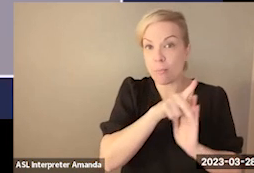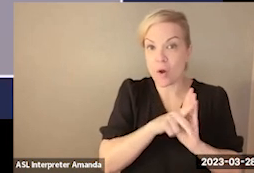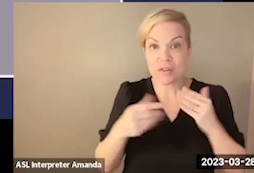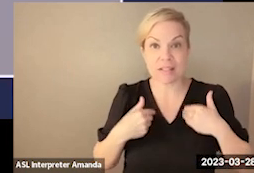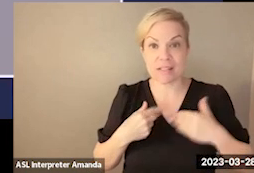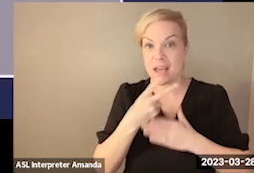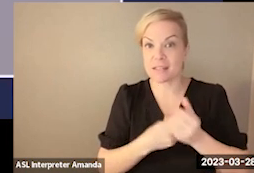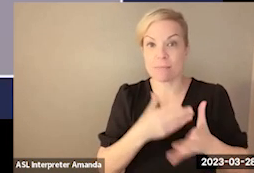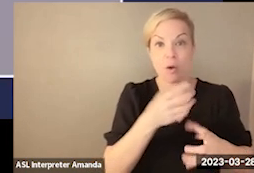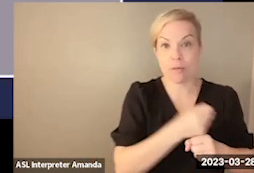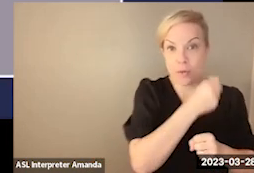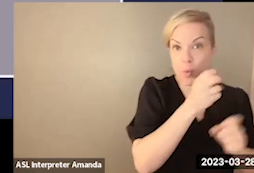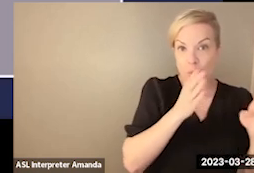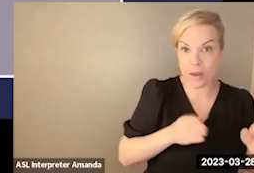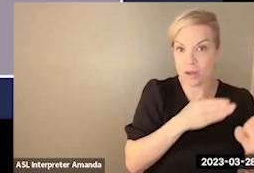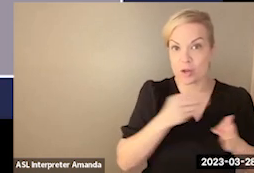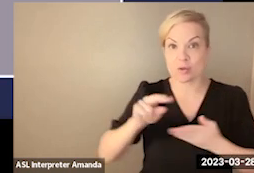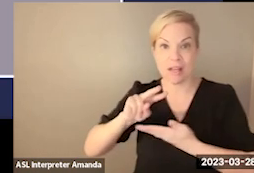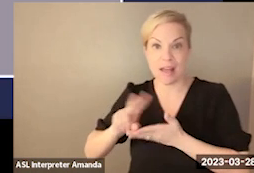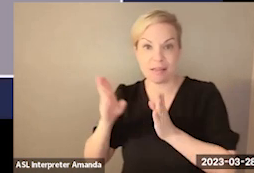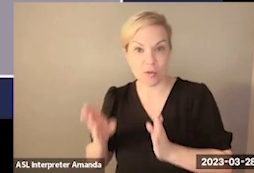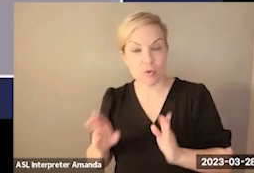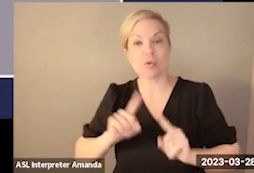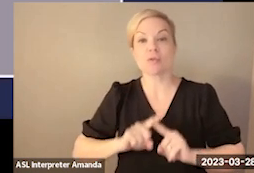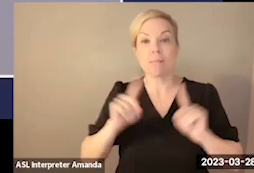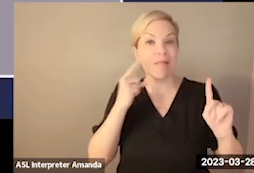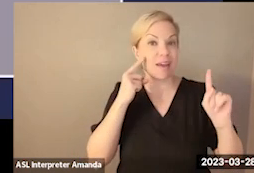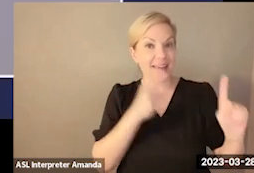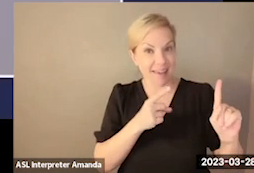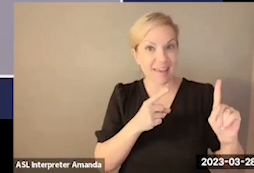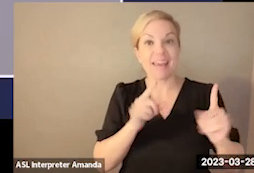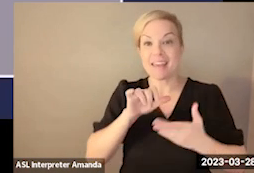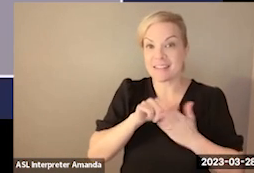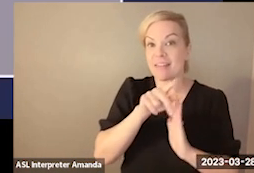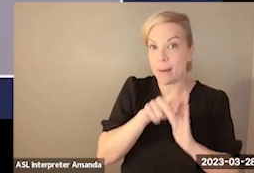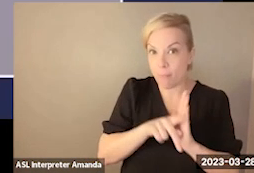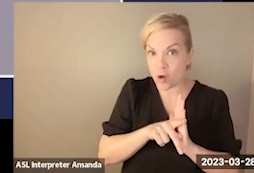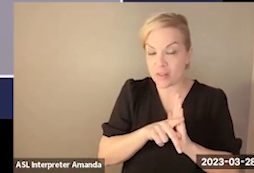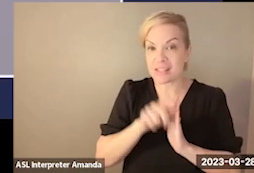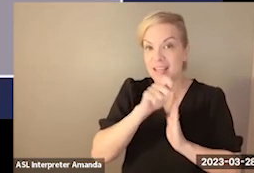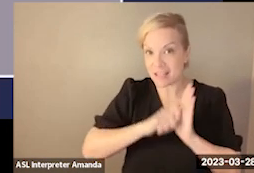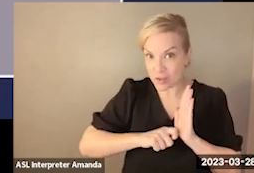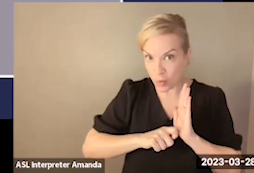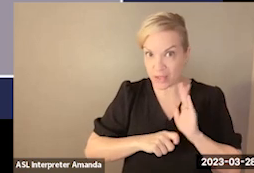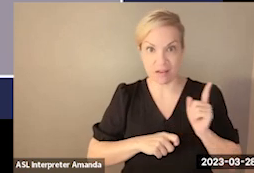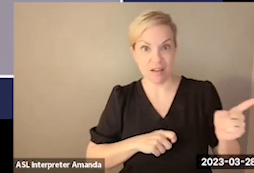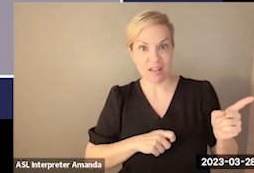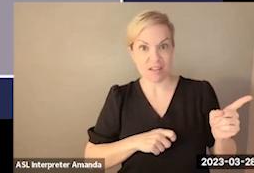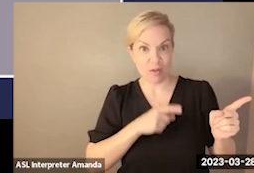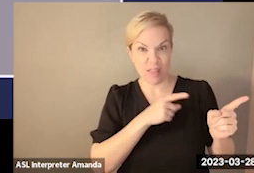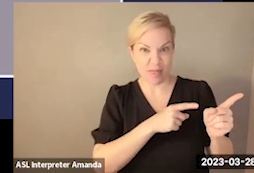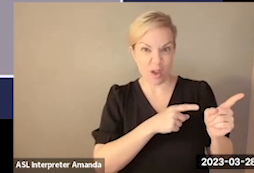Debbie Stine, Science & Technology Policy Academy: The key is to design the policy in such a way that the people who are losers don't feel that they are losing too much.